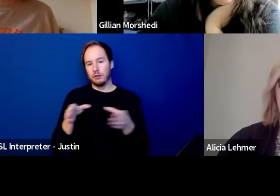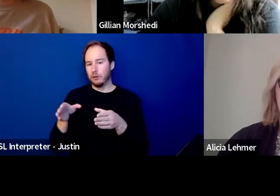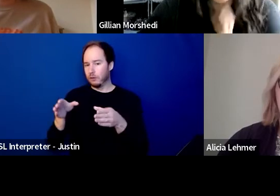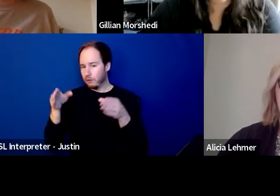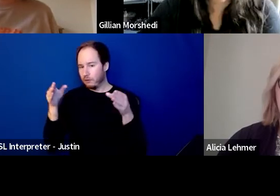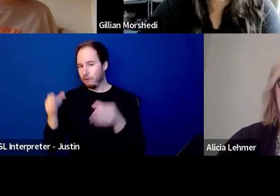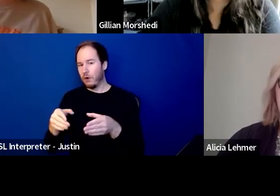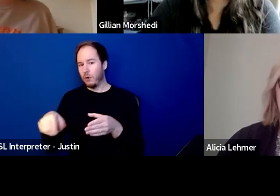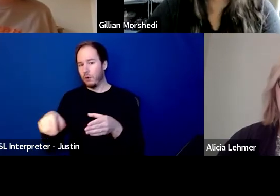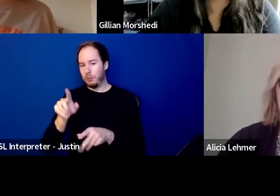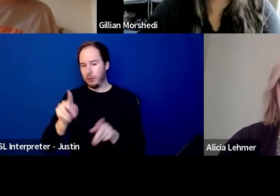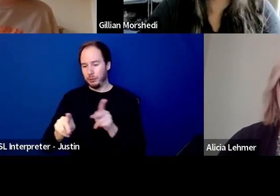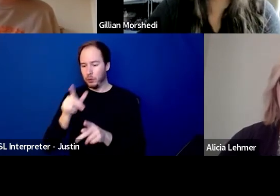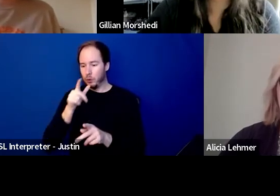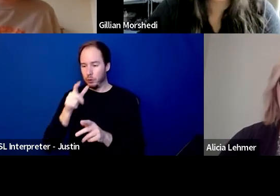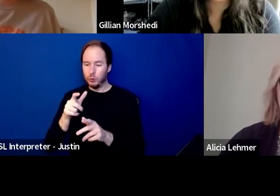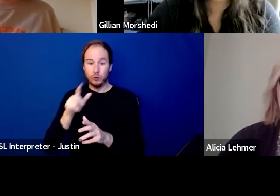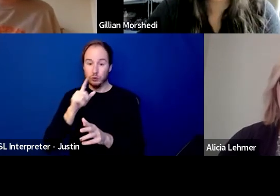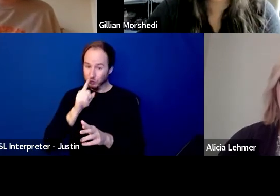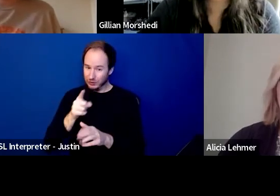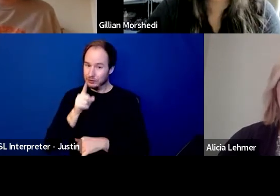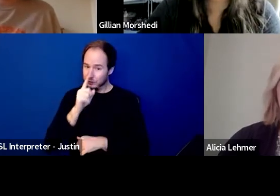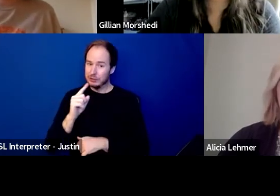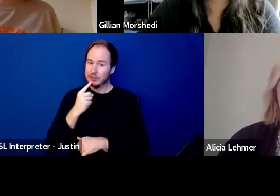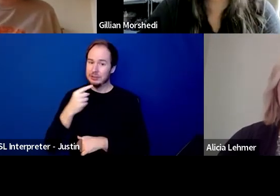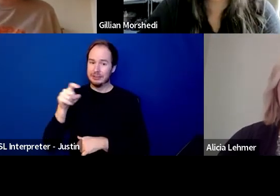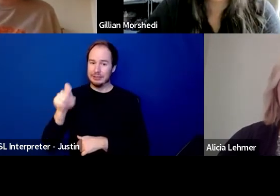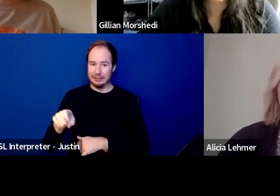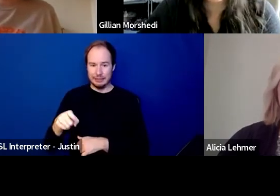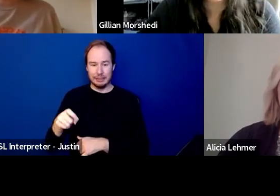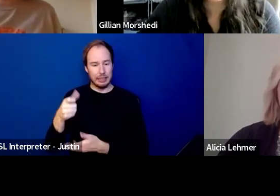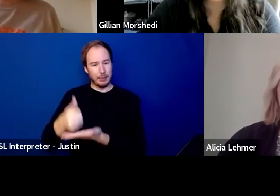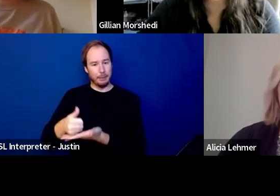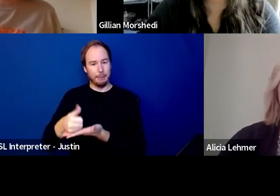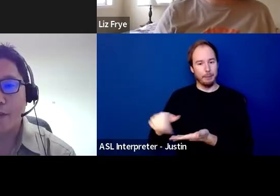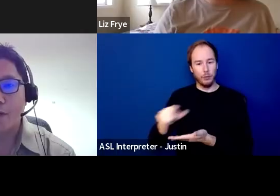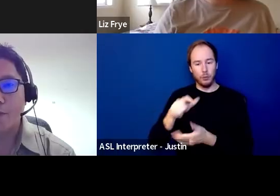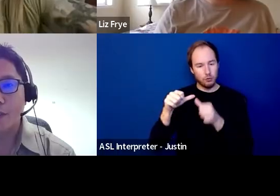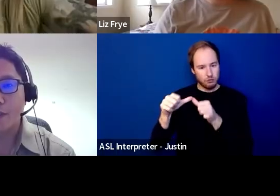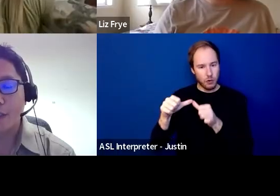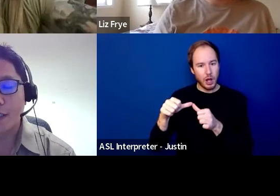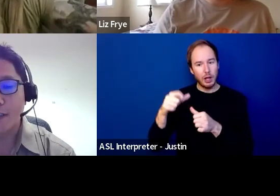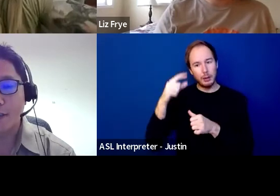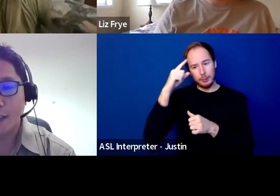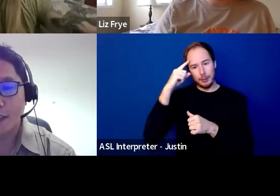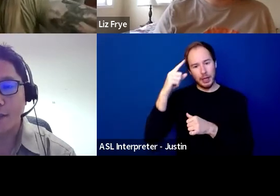who are most in need of help. Those are chronically mentally ill people without much insight